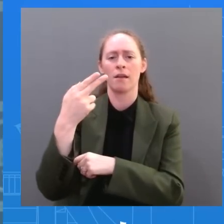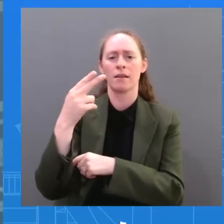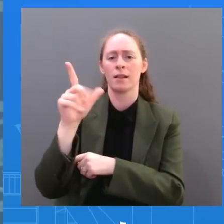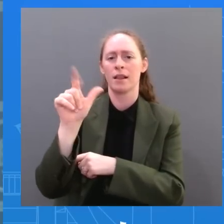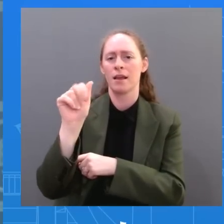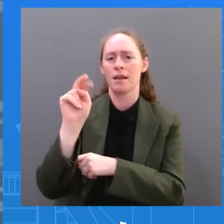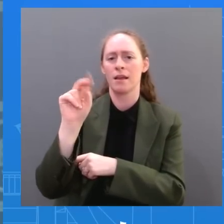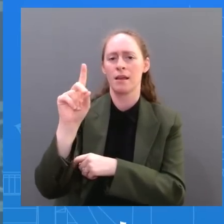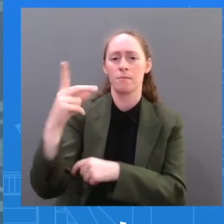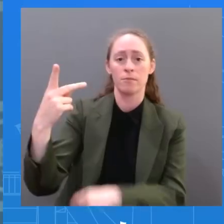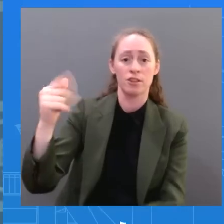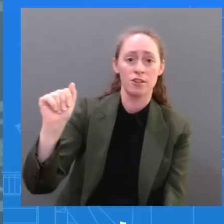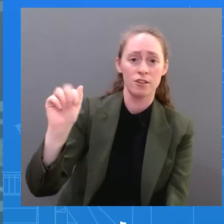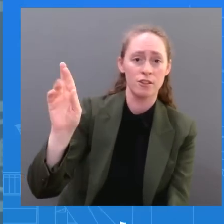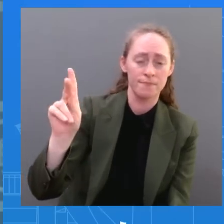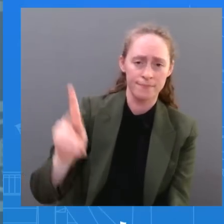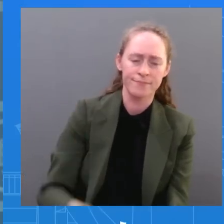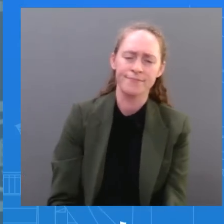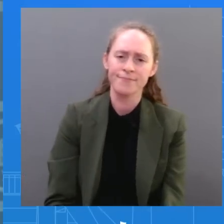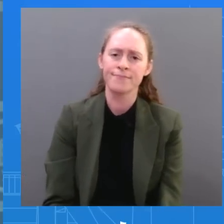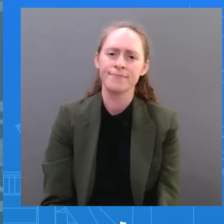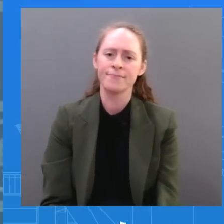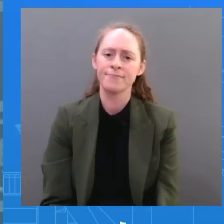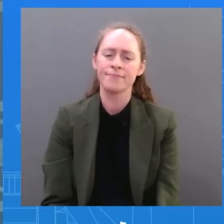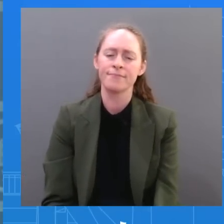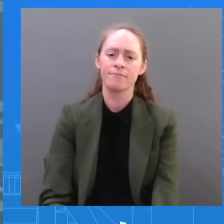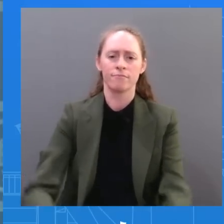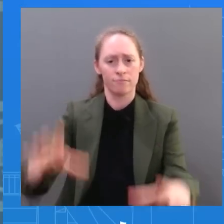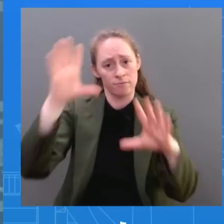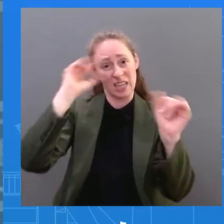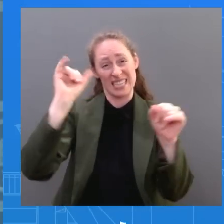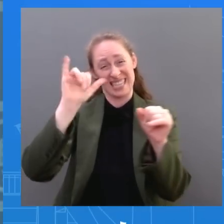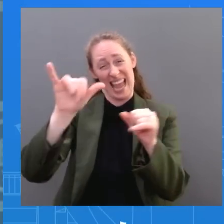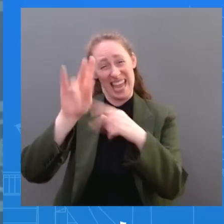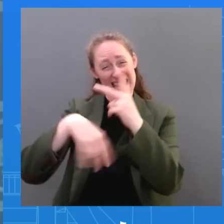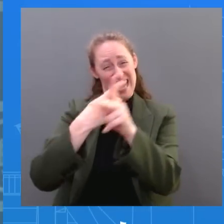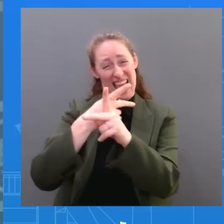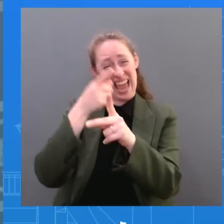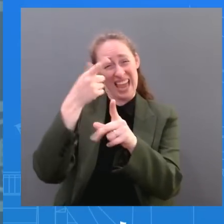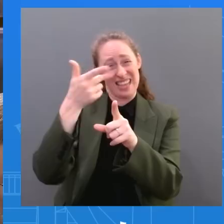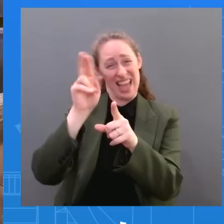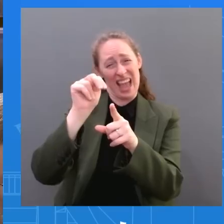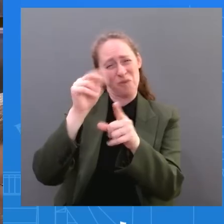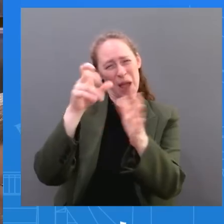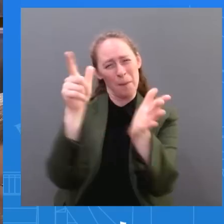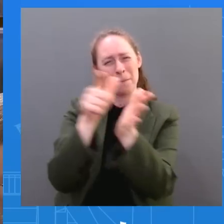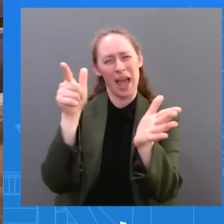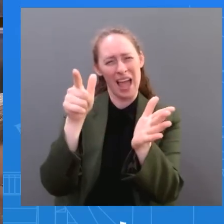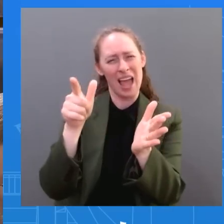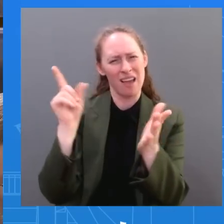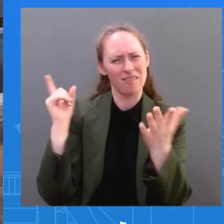or see that happen -- again, the banning of assault weapons. The Press: But is that something he believes this Congress can accomplish? Ms. Jean-Pierre: I mean, look, we --